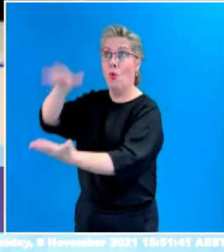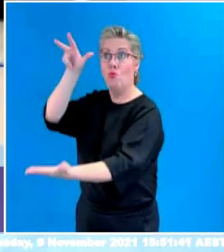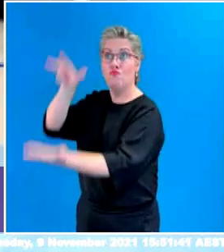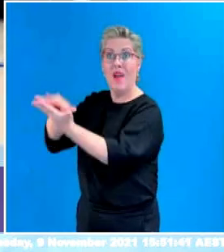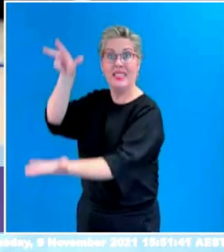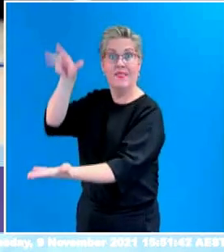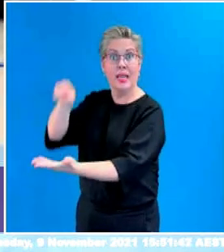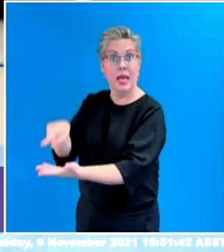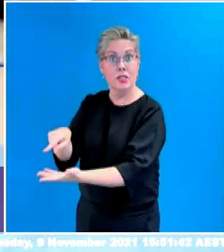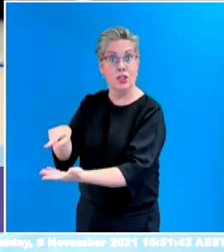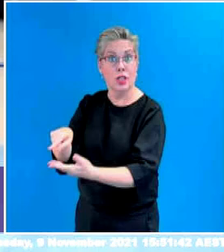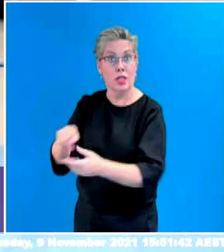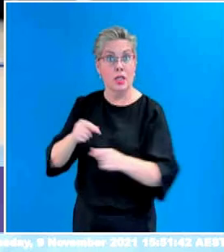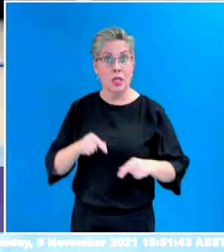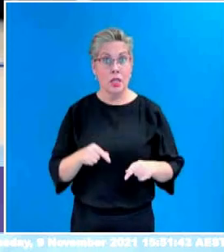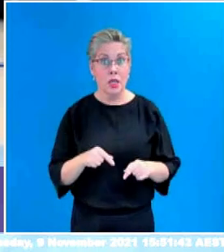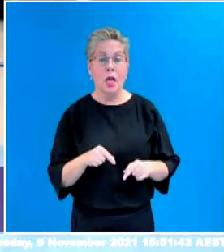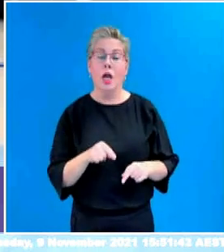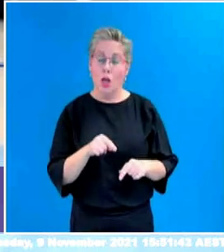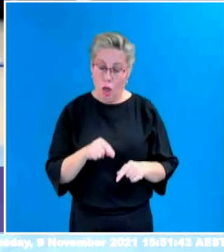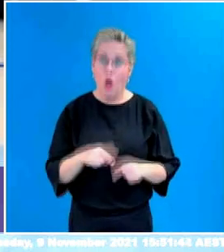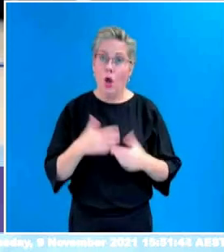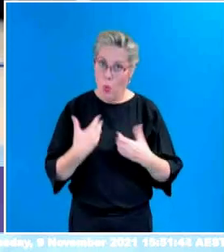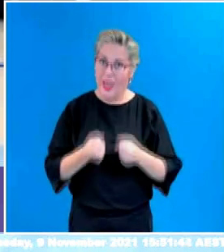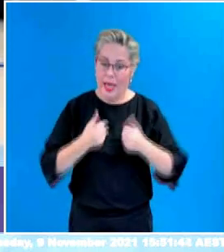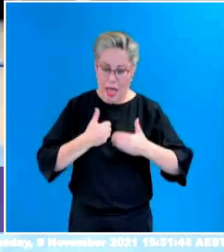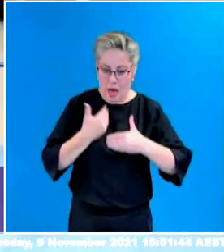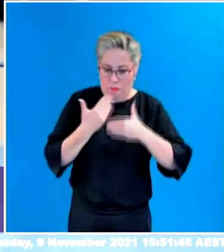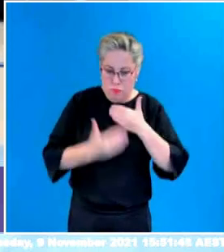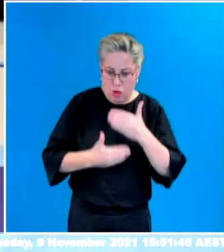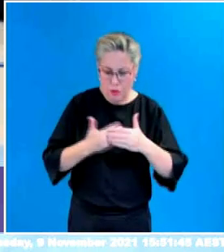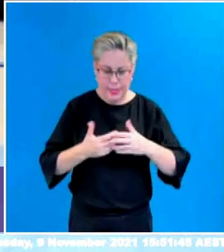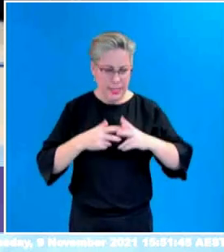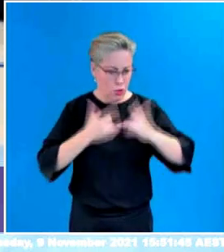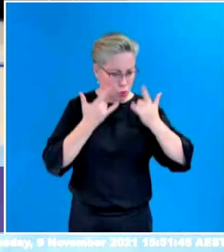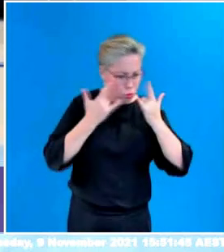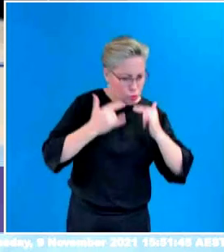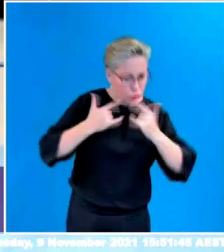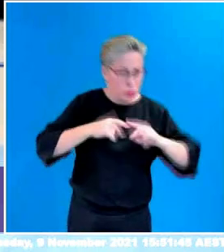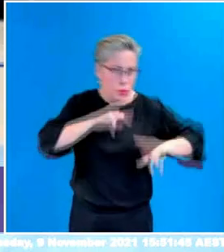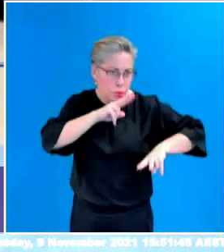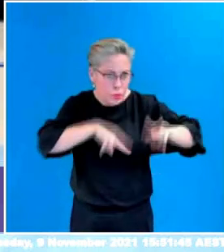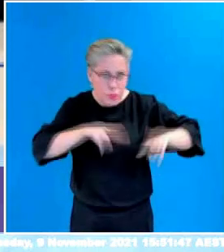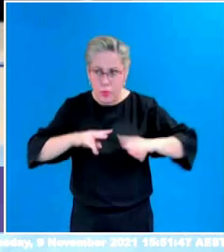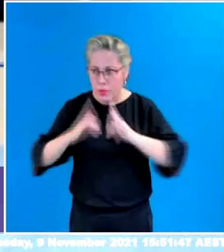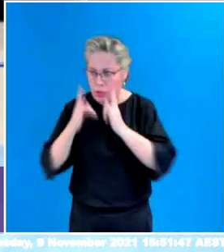You are looking at the 2010 to 2020, so yes, that was referring to the process I